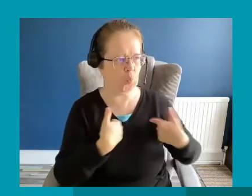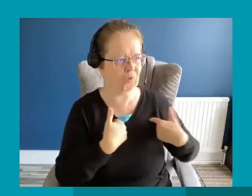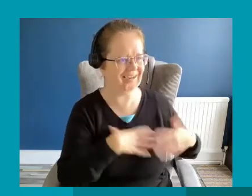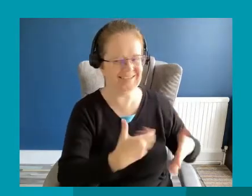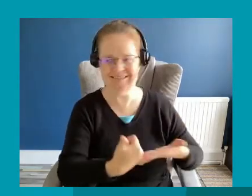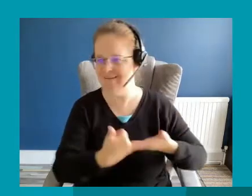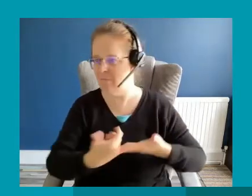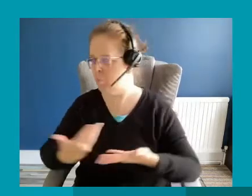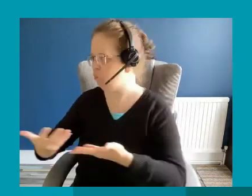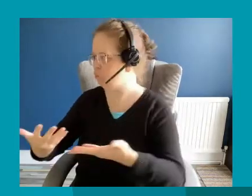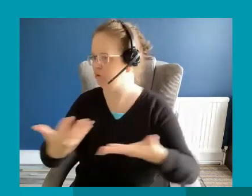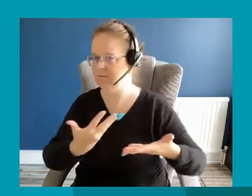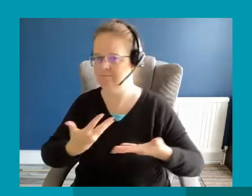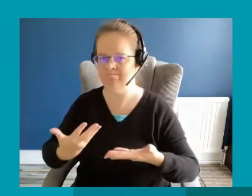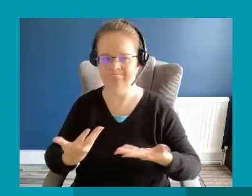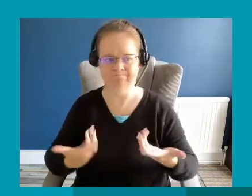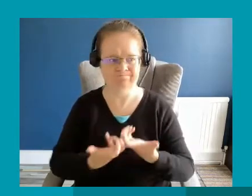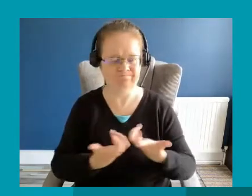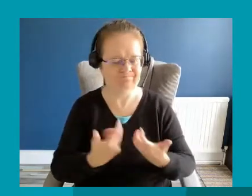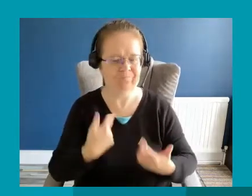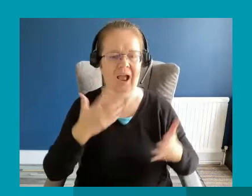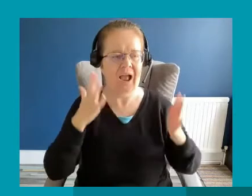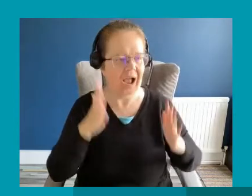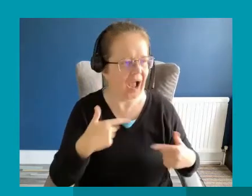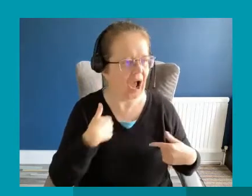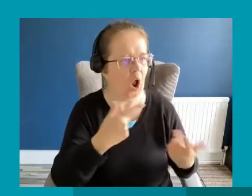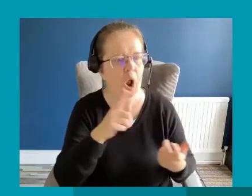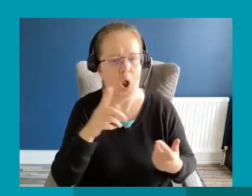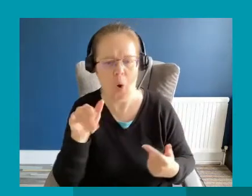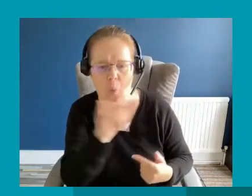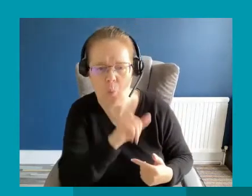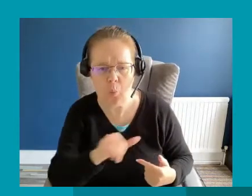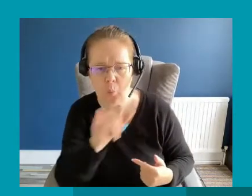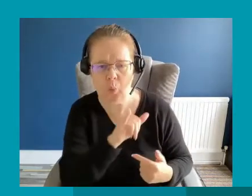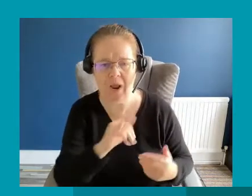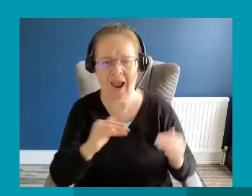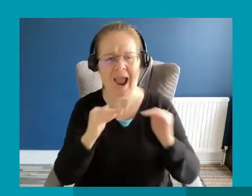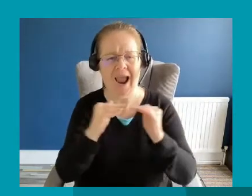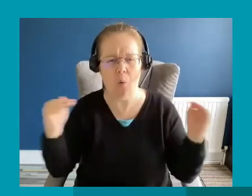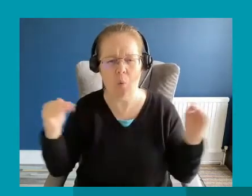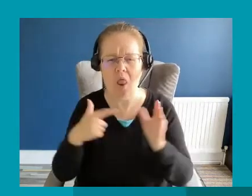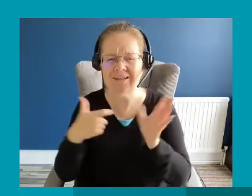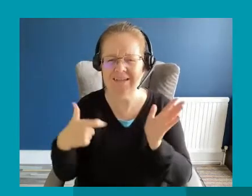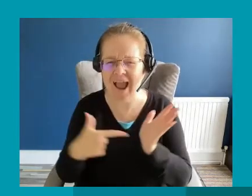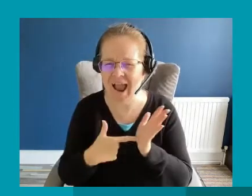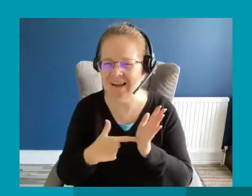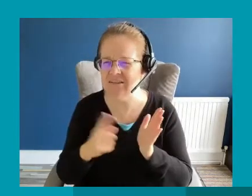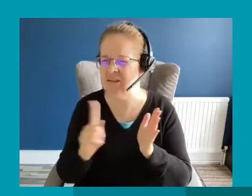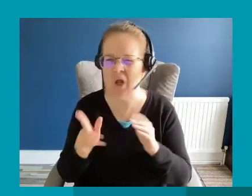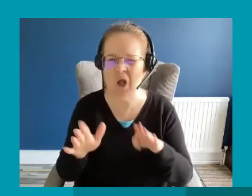What is the equality the Equality Act? What does it actually cover? How does it cover and support us?